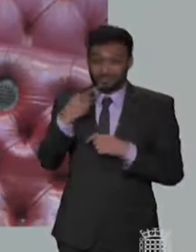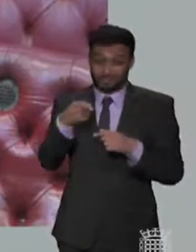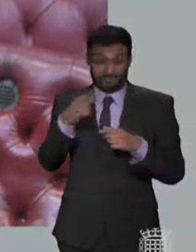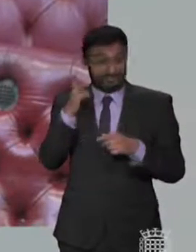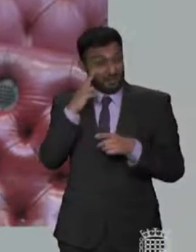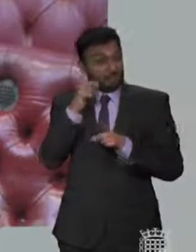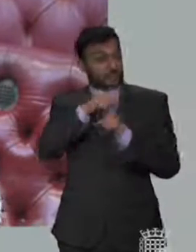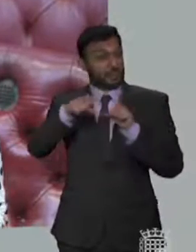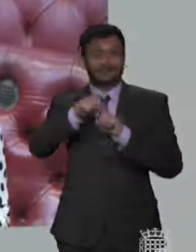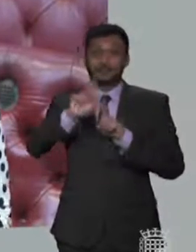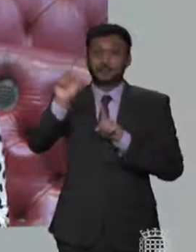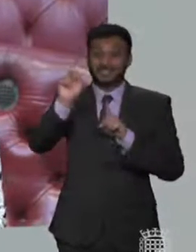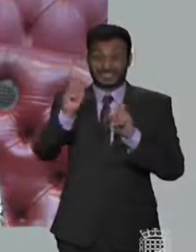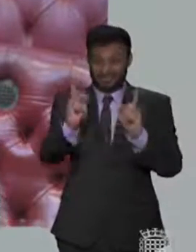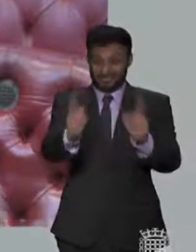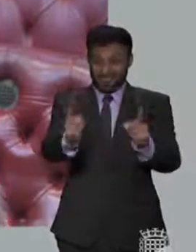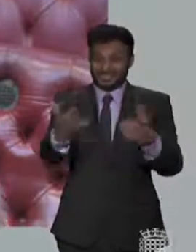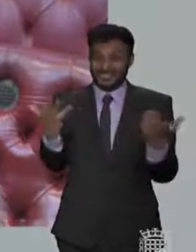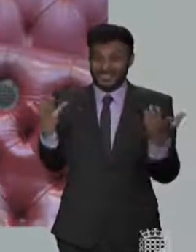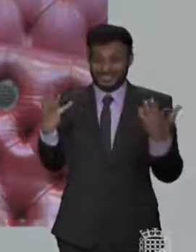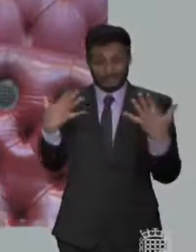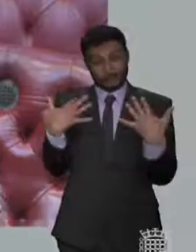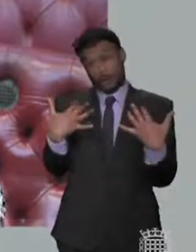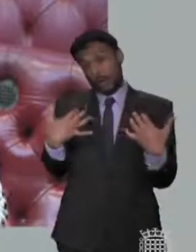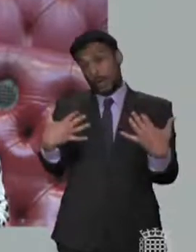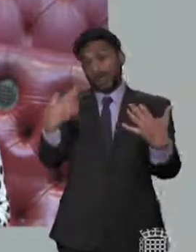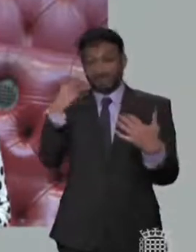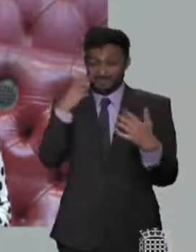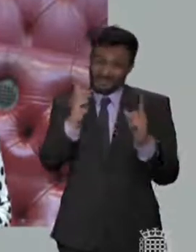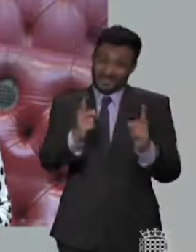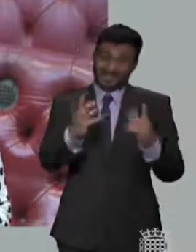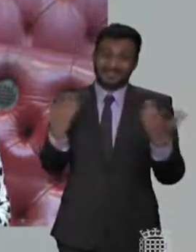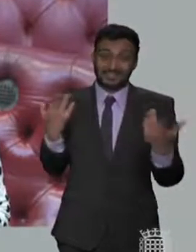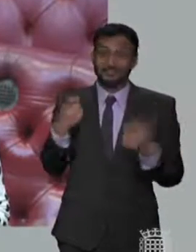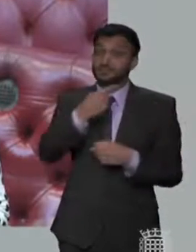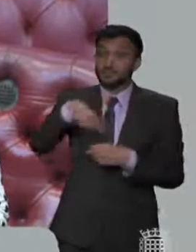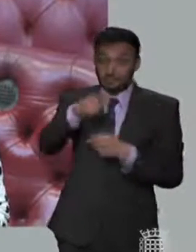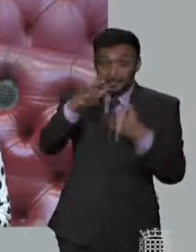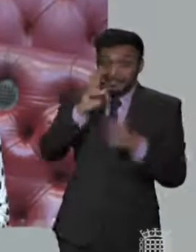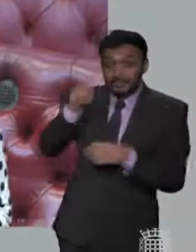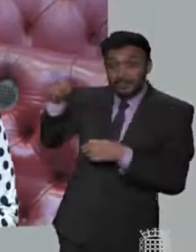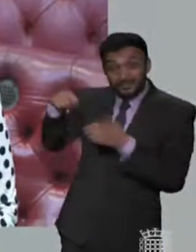and those of us that remember her performance and her words on strictly will know that she lifted